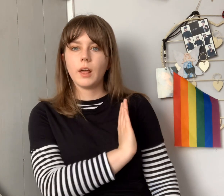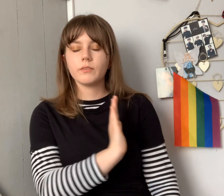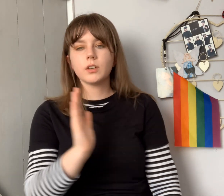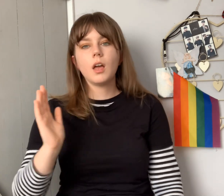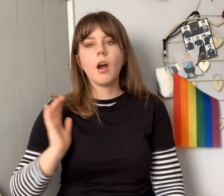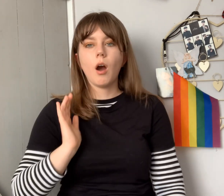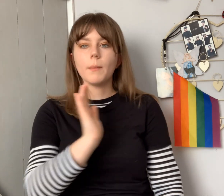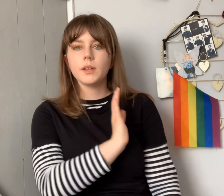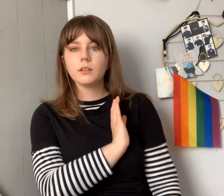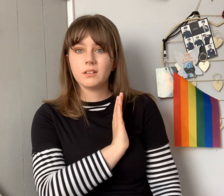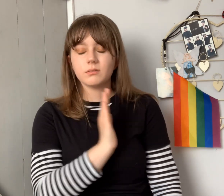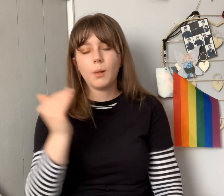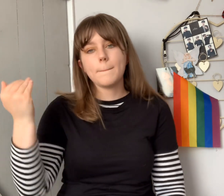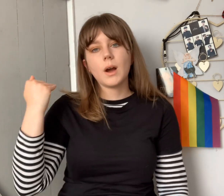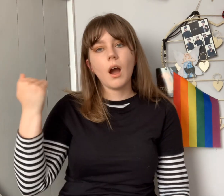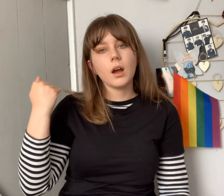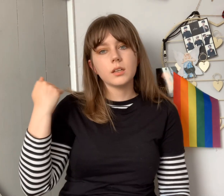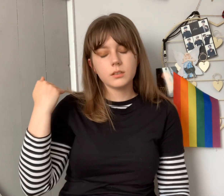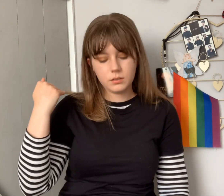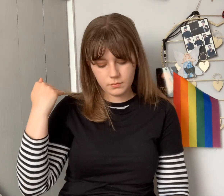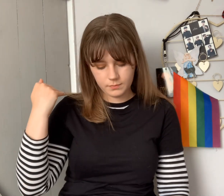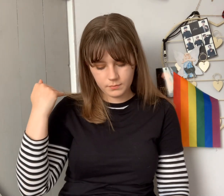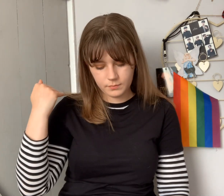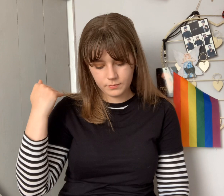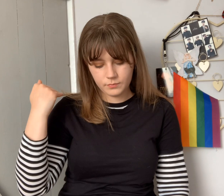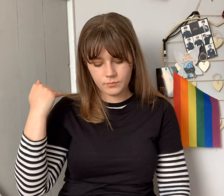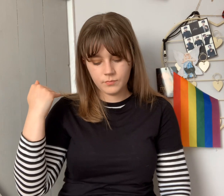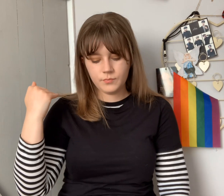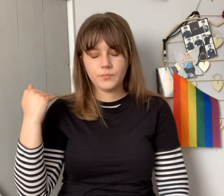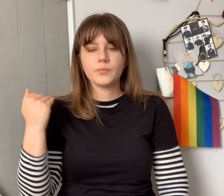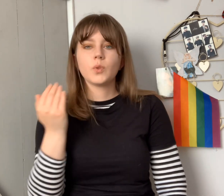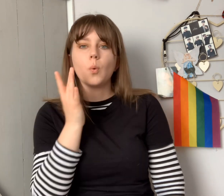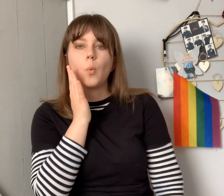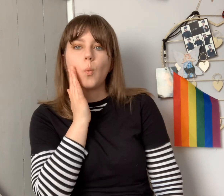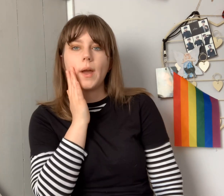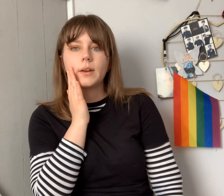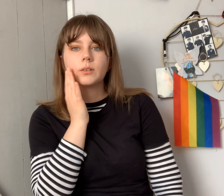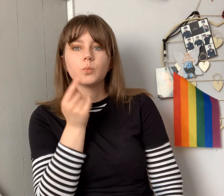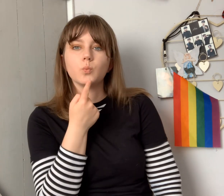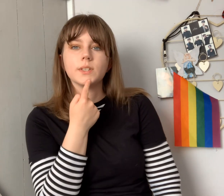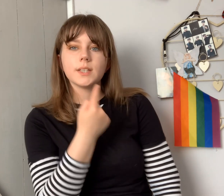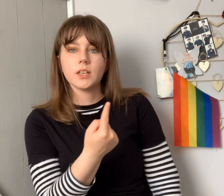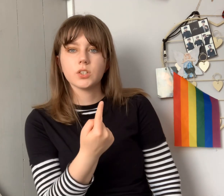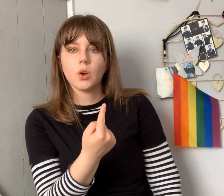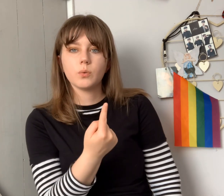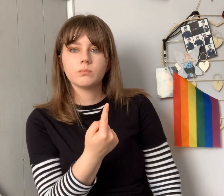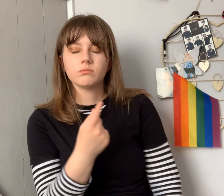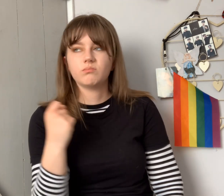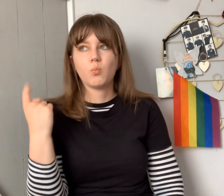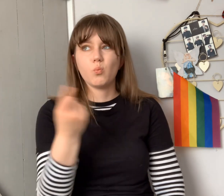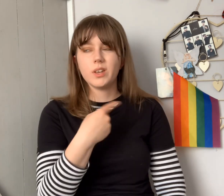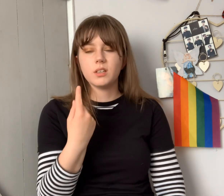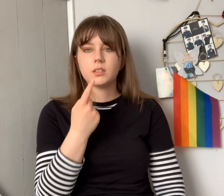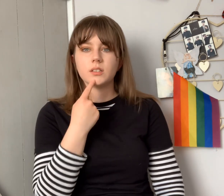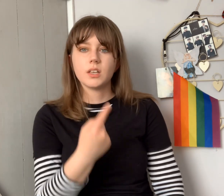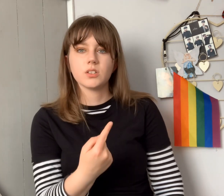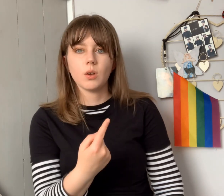"When we say so" "We say so" or "When we say so"